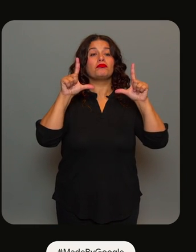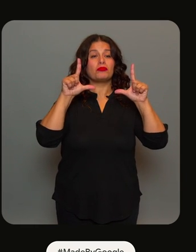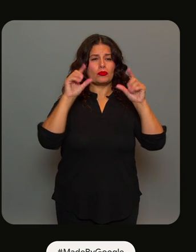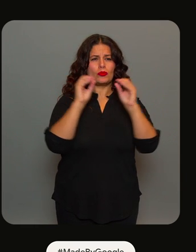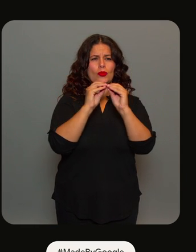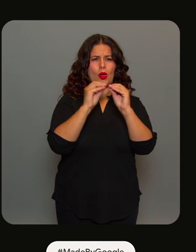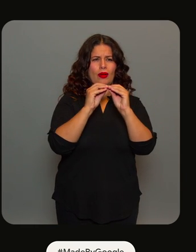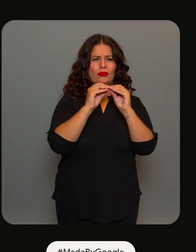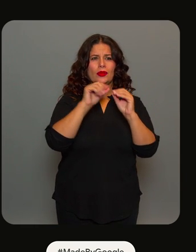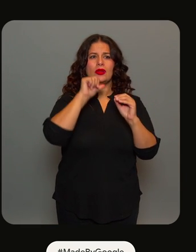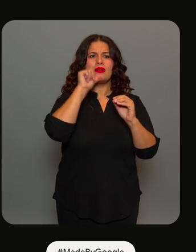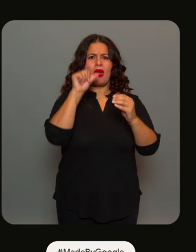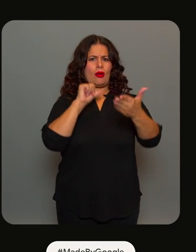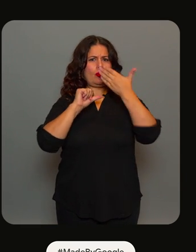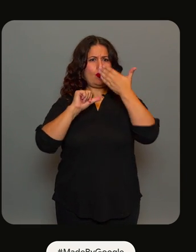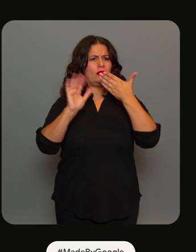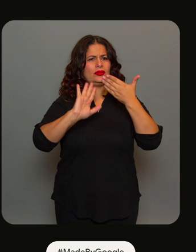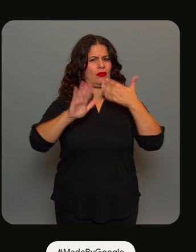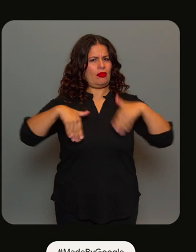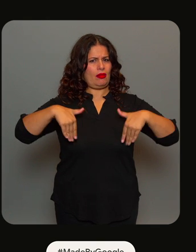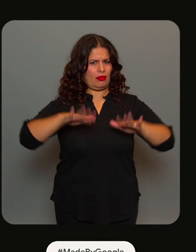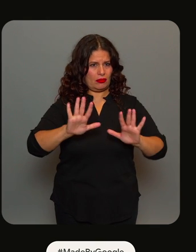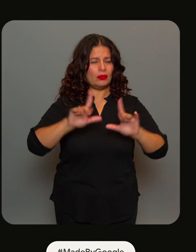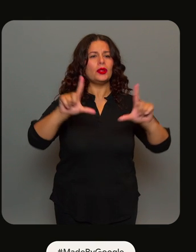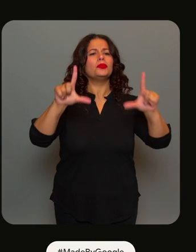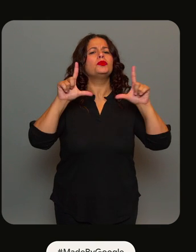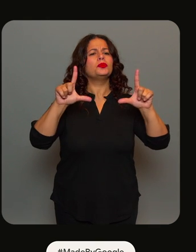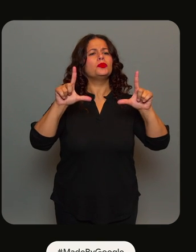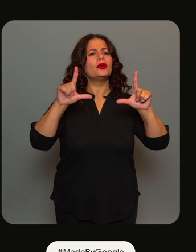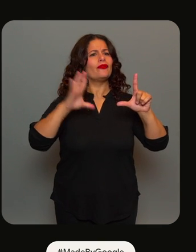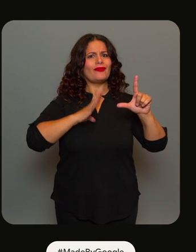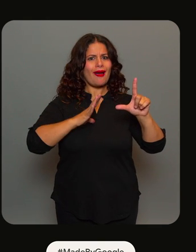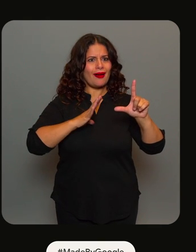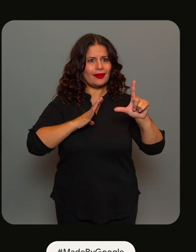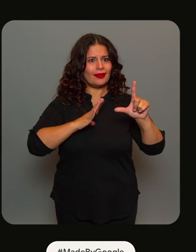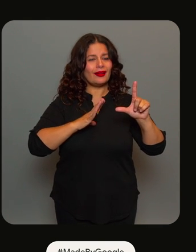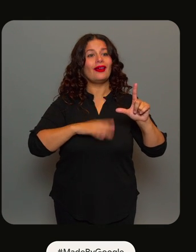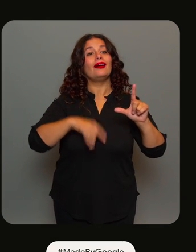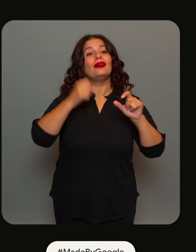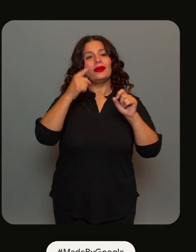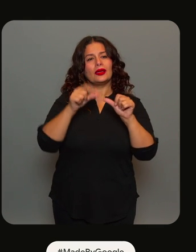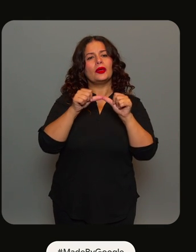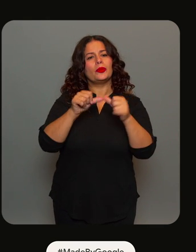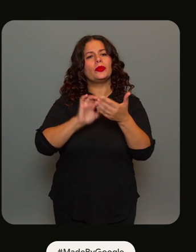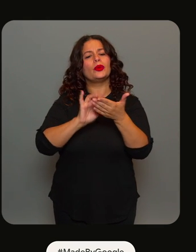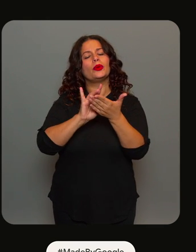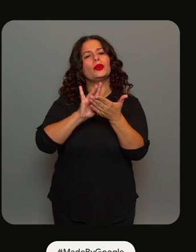That's no problem with pro-level zoom. Keep zooming on your Pixel 7 Pro, and Super Res Zoom takes a